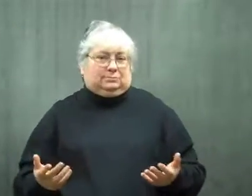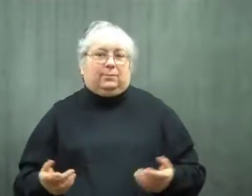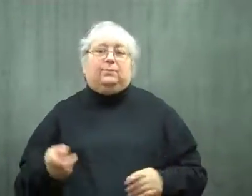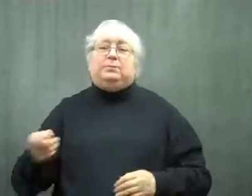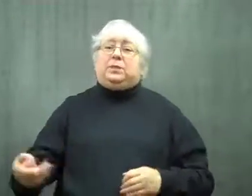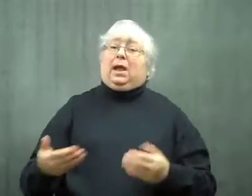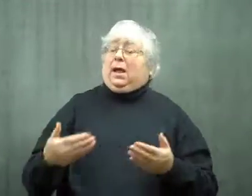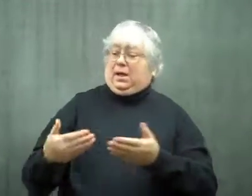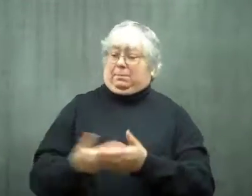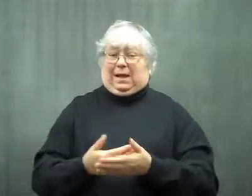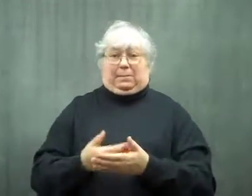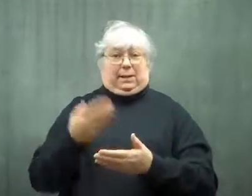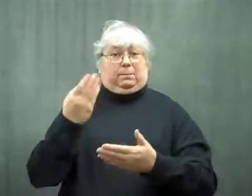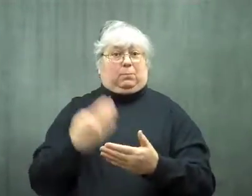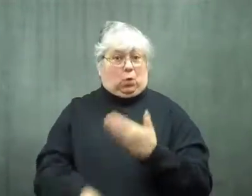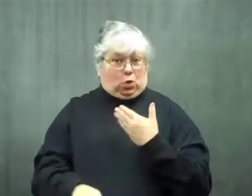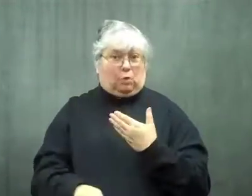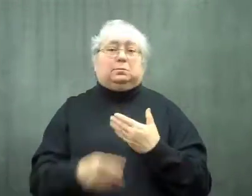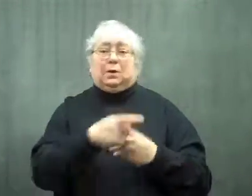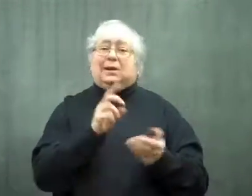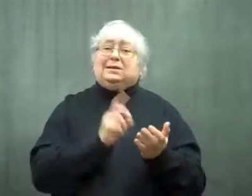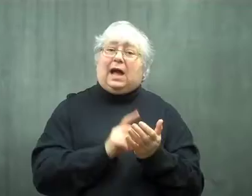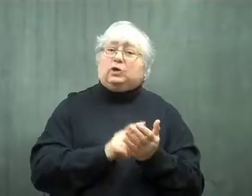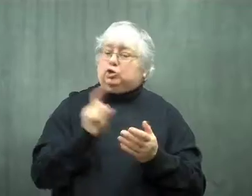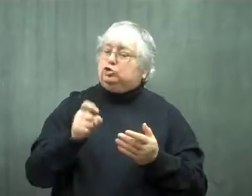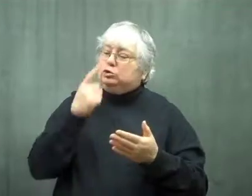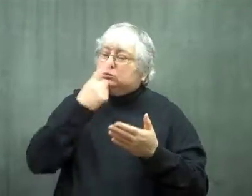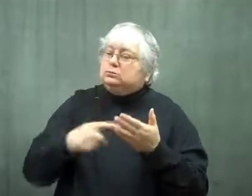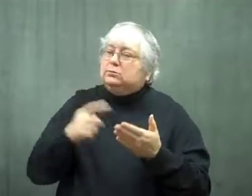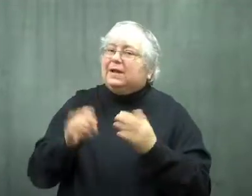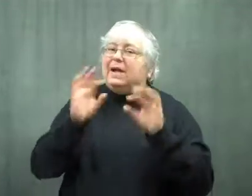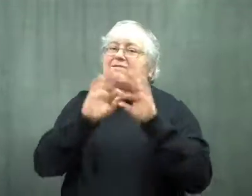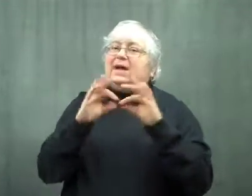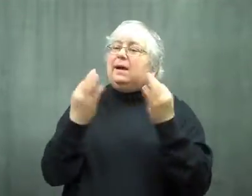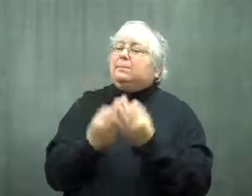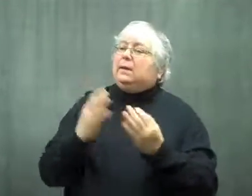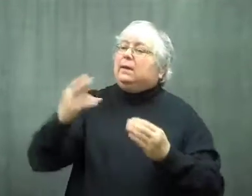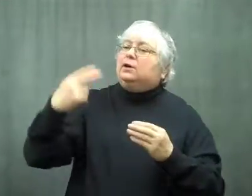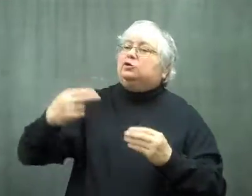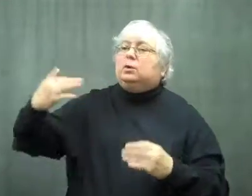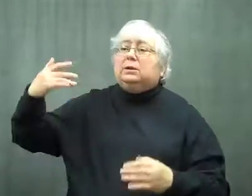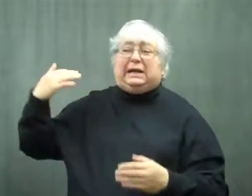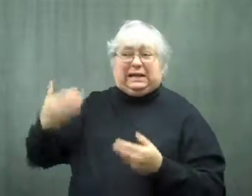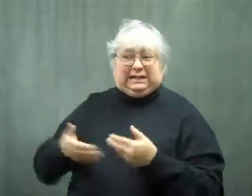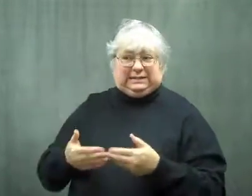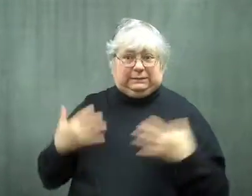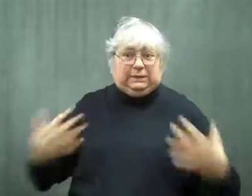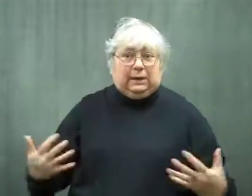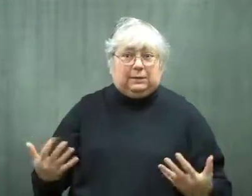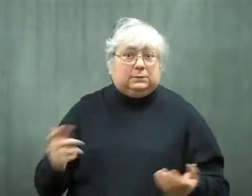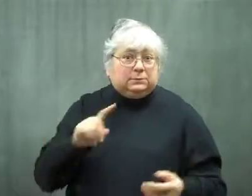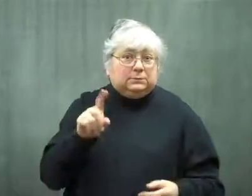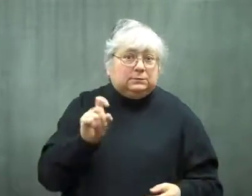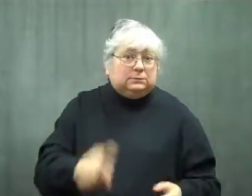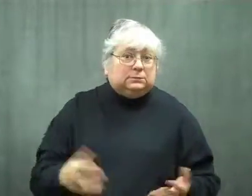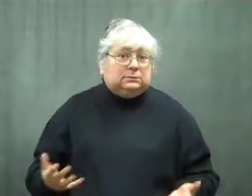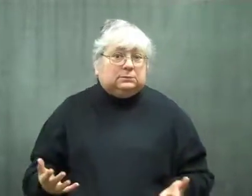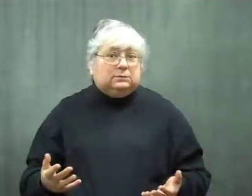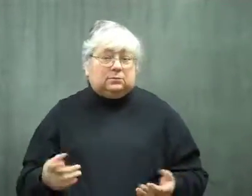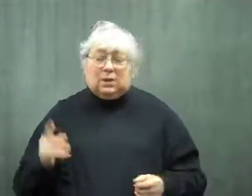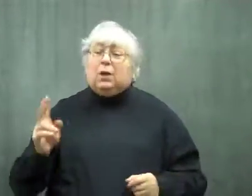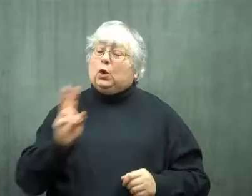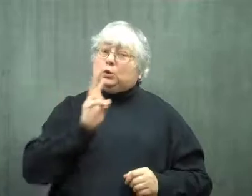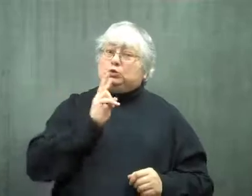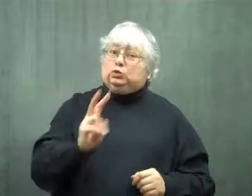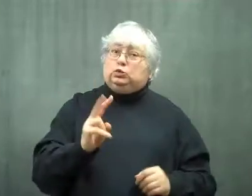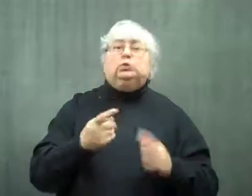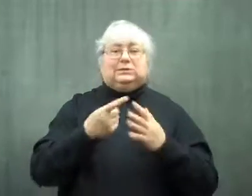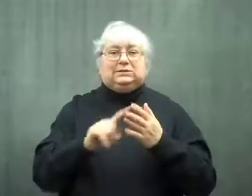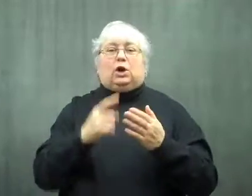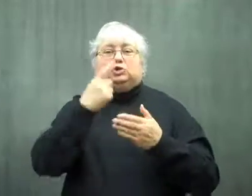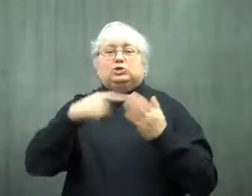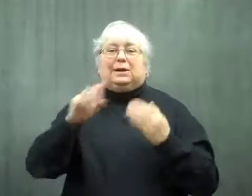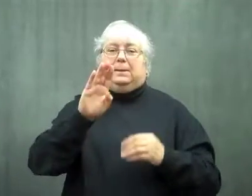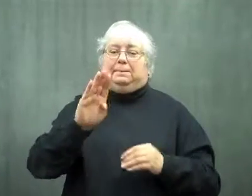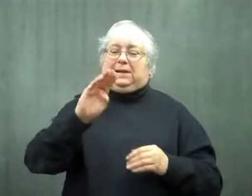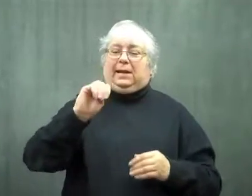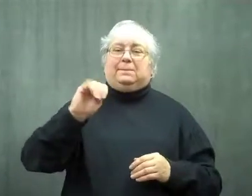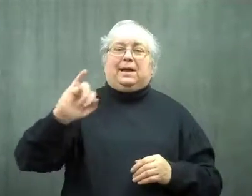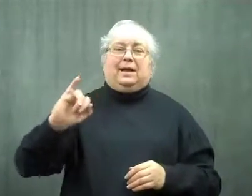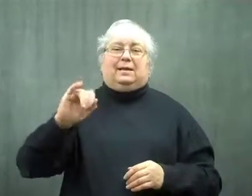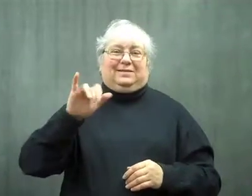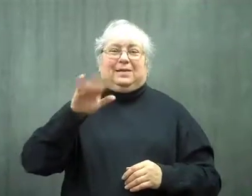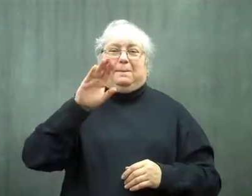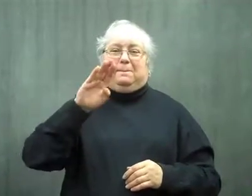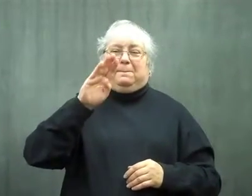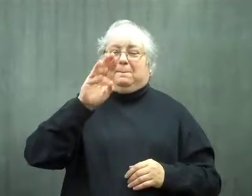When a child is born, the doctor should check if there is any family history of obesity.